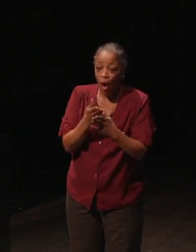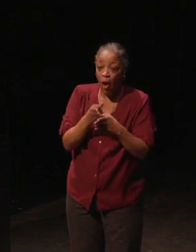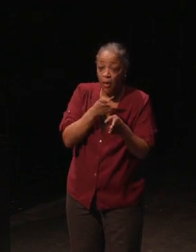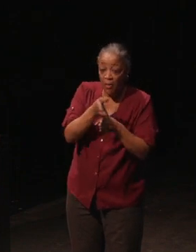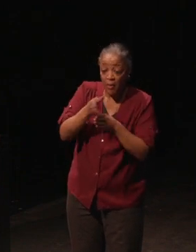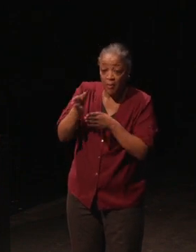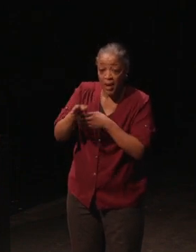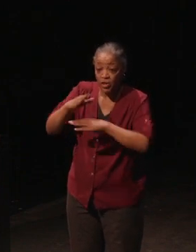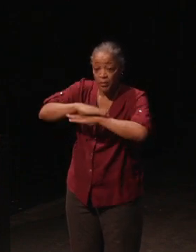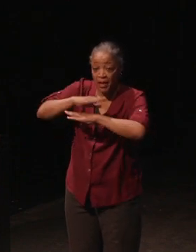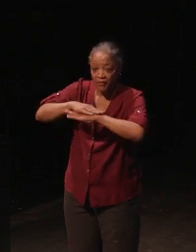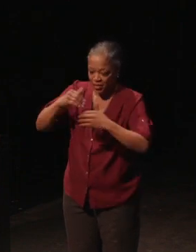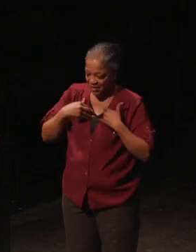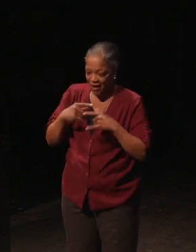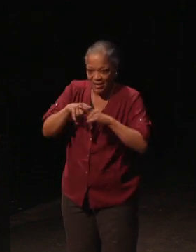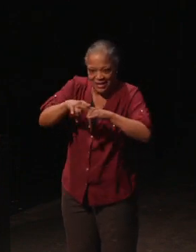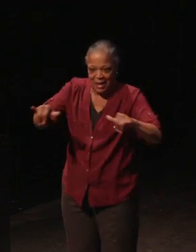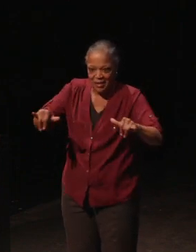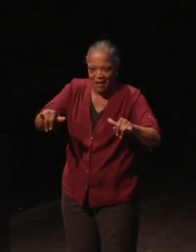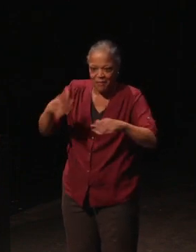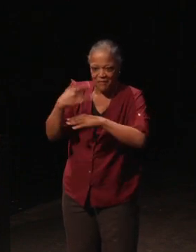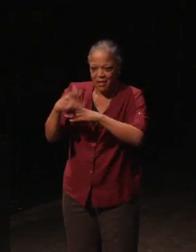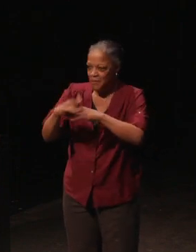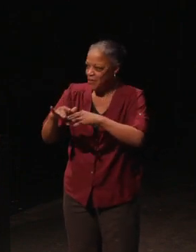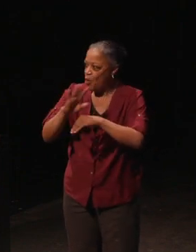available at the time have got those kind of options in.